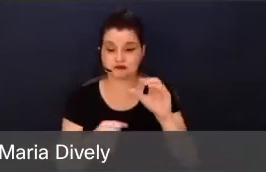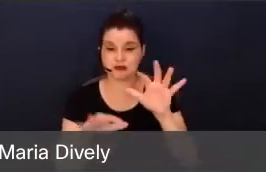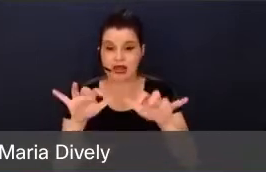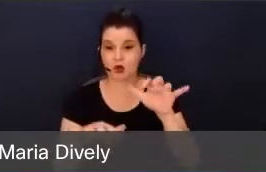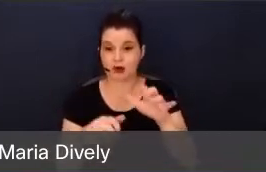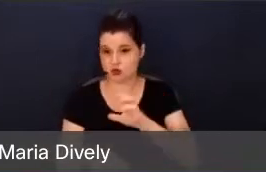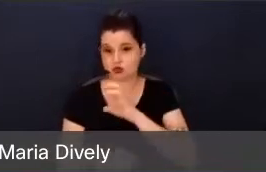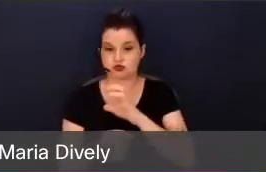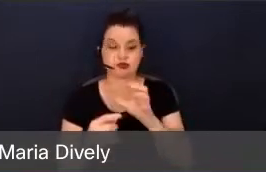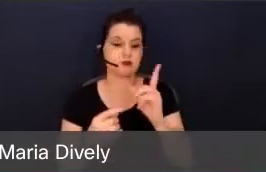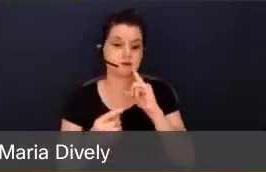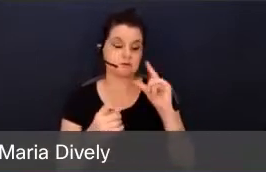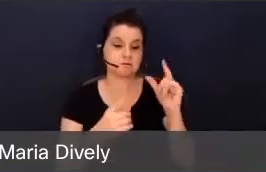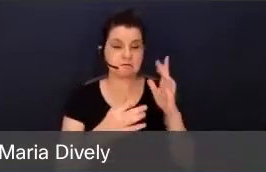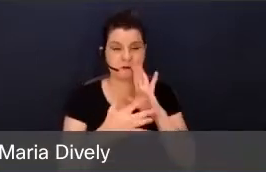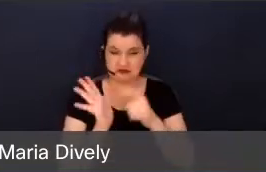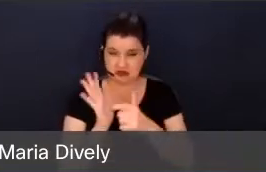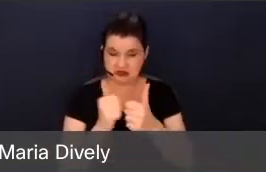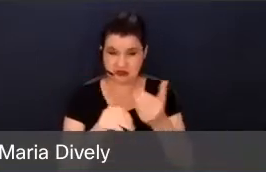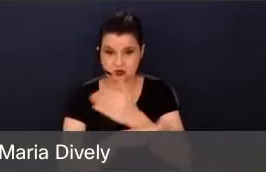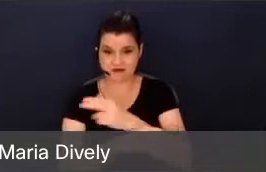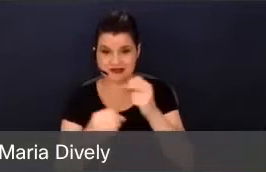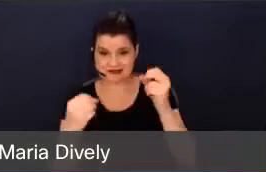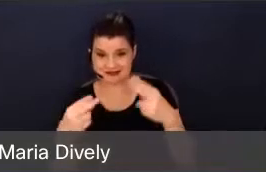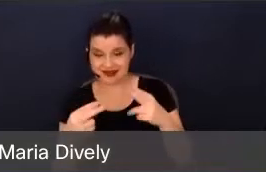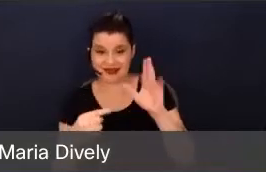You may have noticed on the previous slide that the Alt text